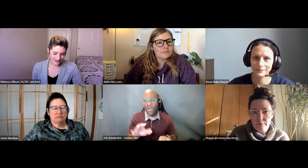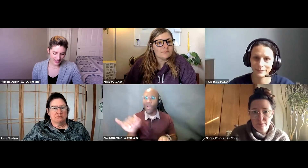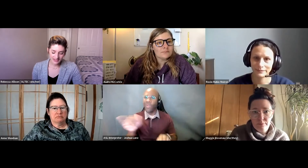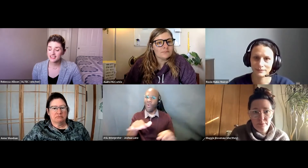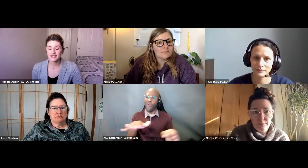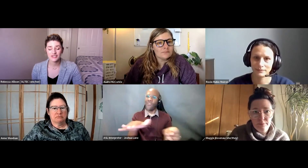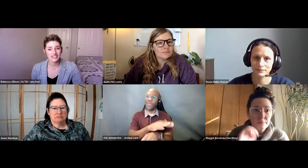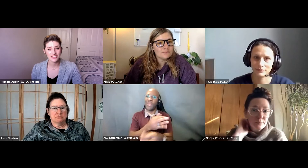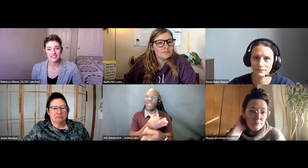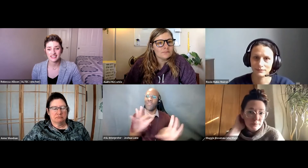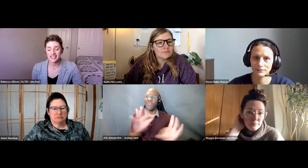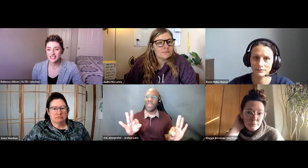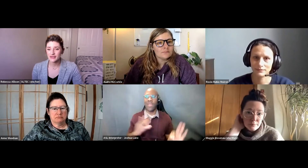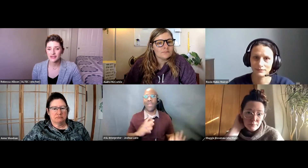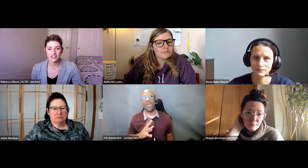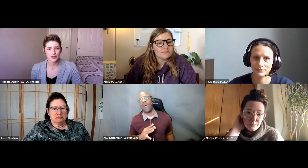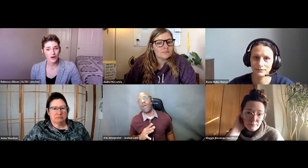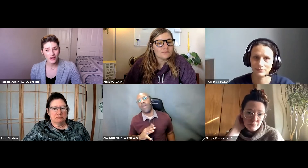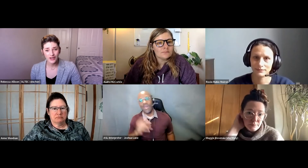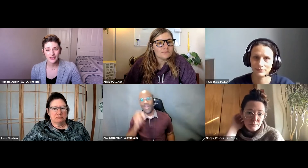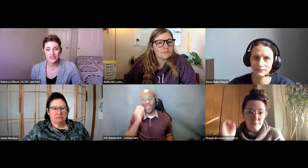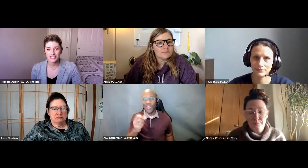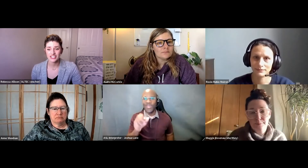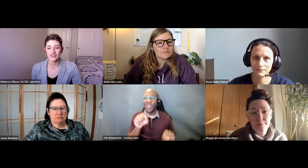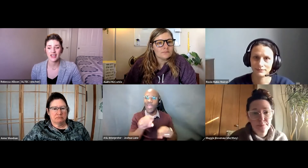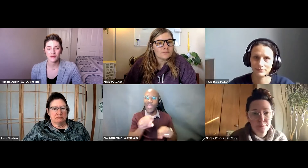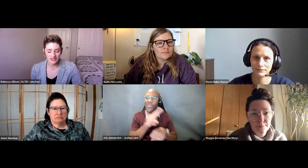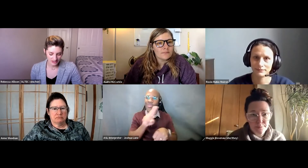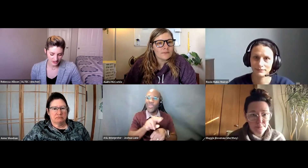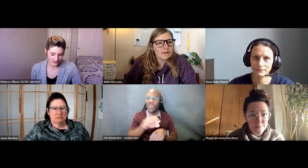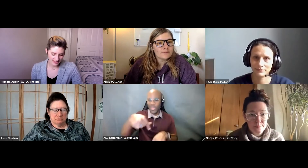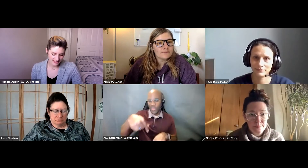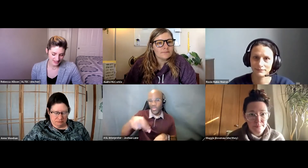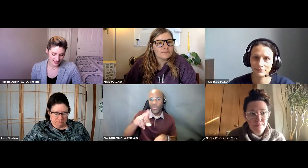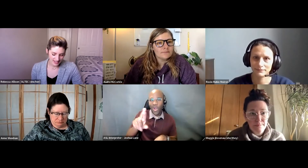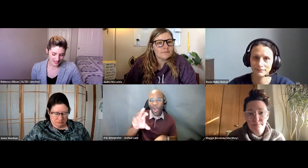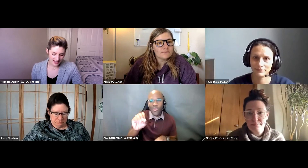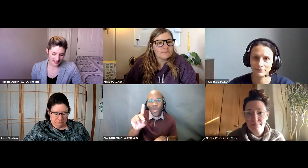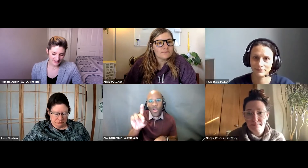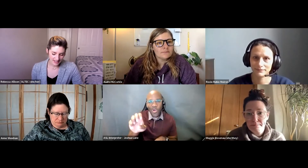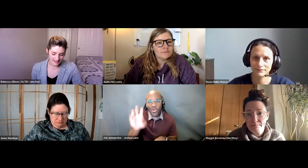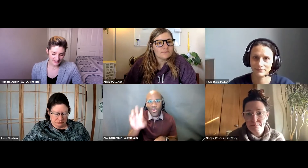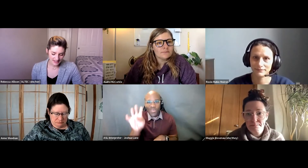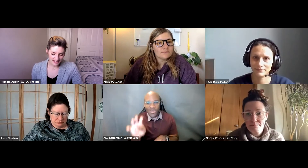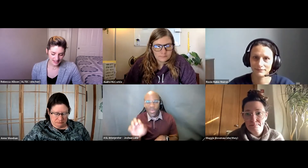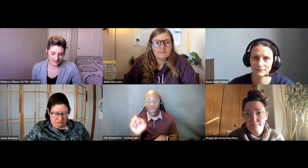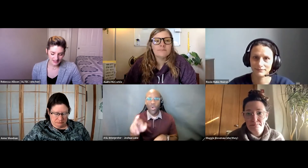I like that you can use a link or a QR code to share that with the students, and that they can,